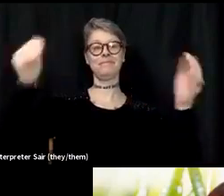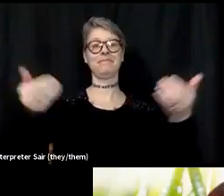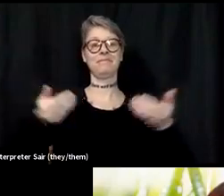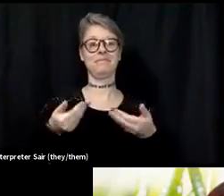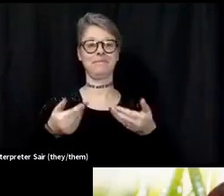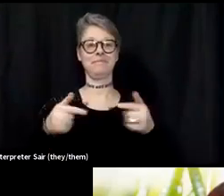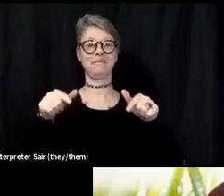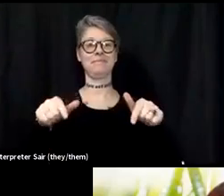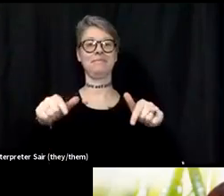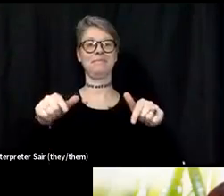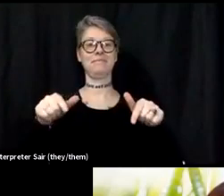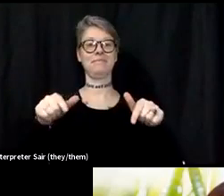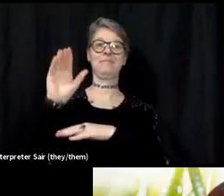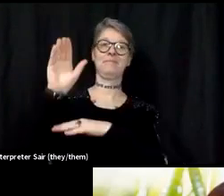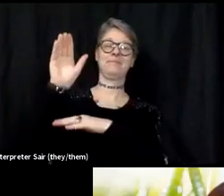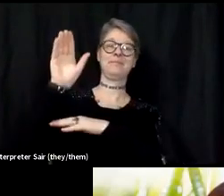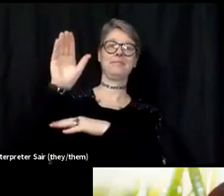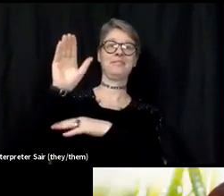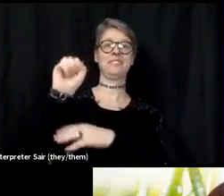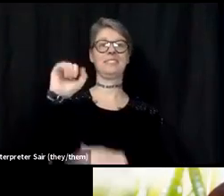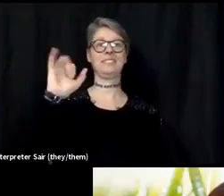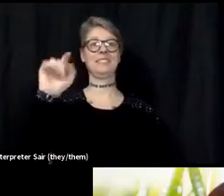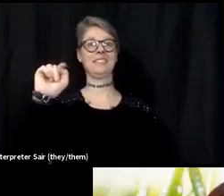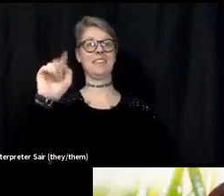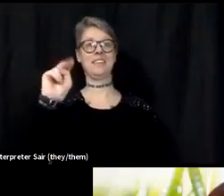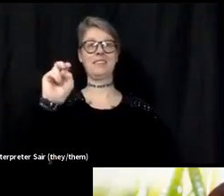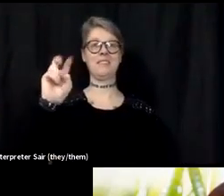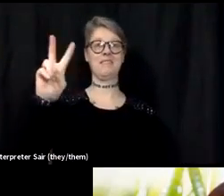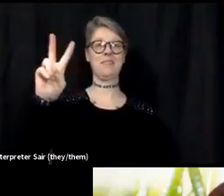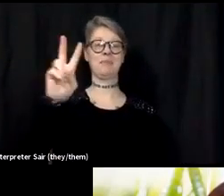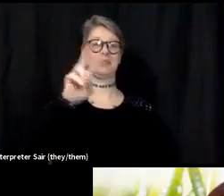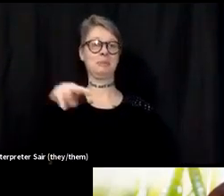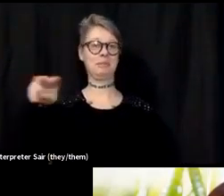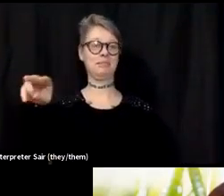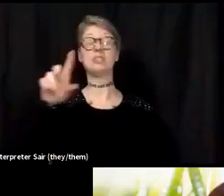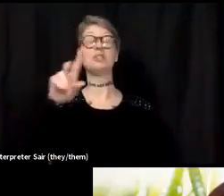Hi everybody.